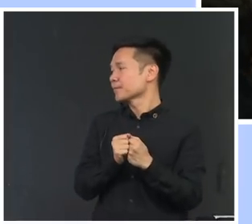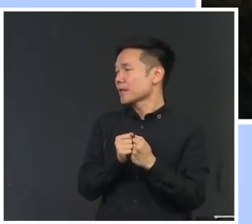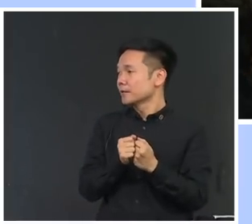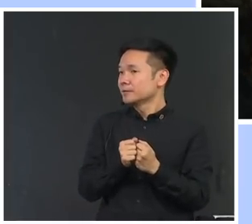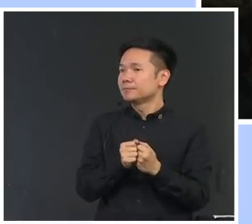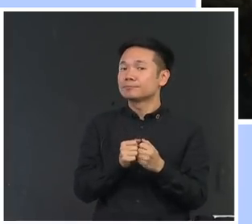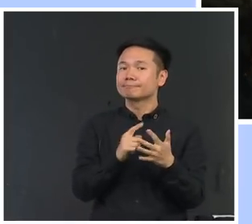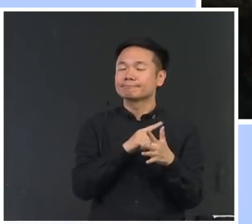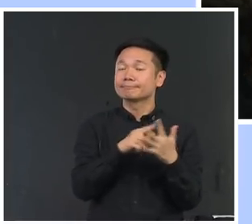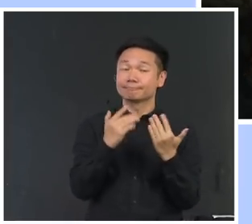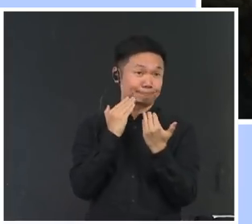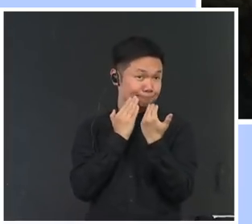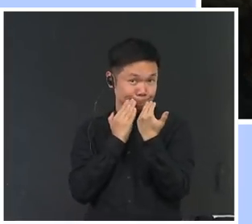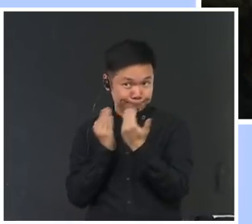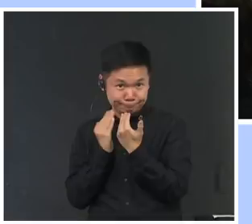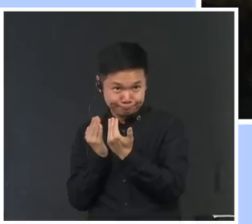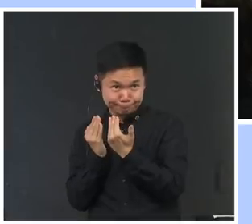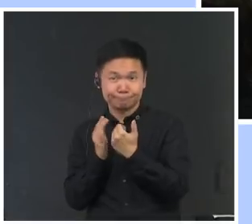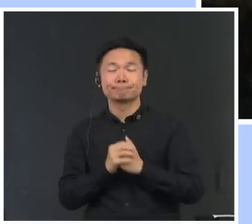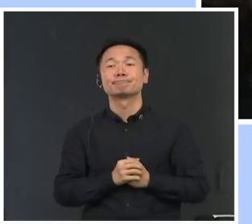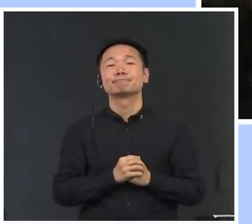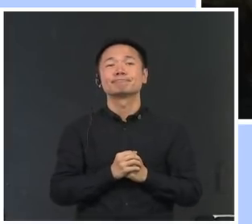So for our mother tongues, let's work together.